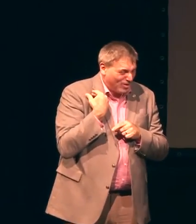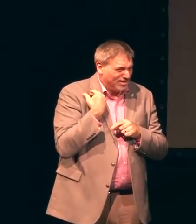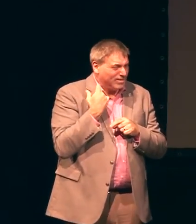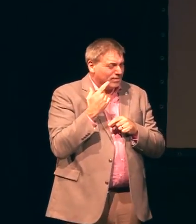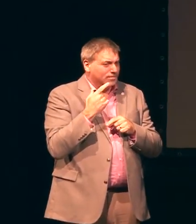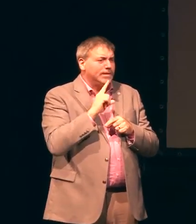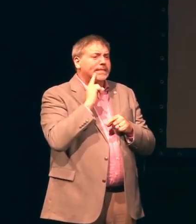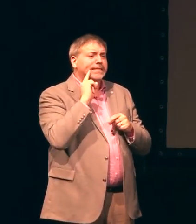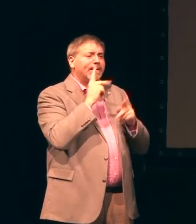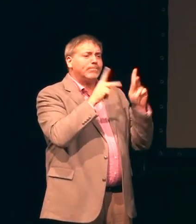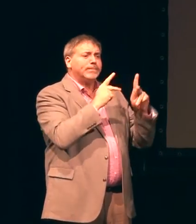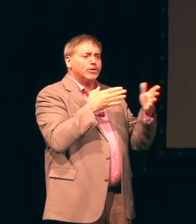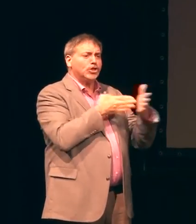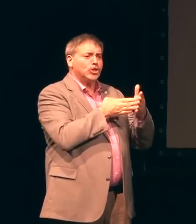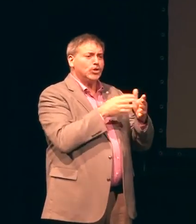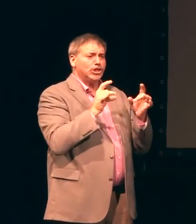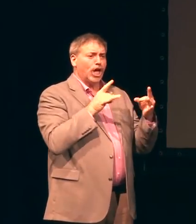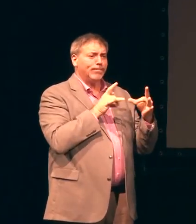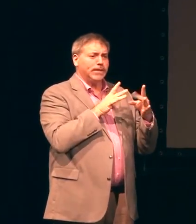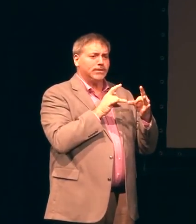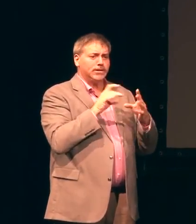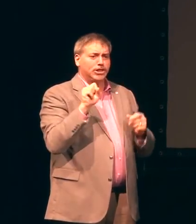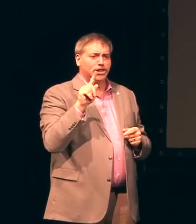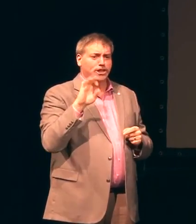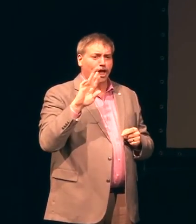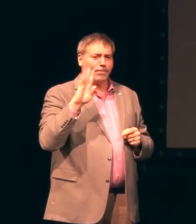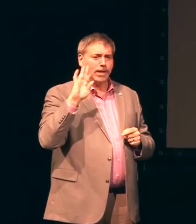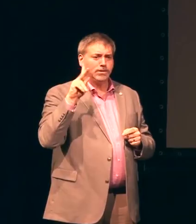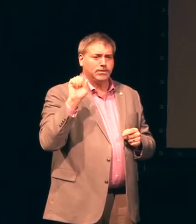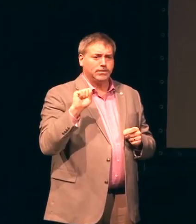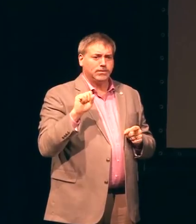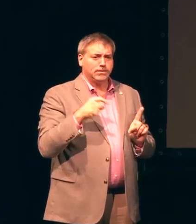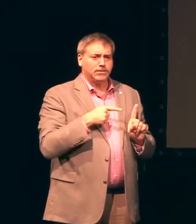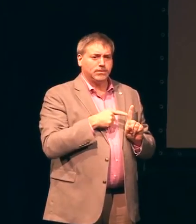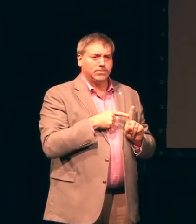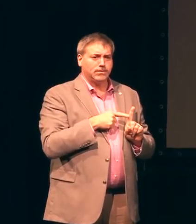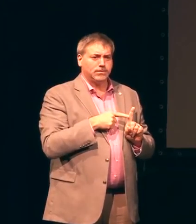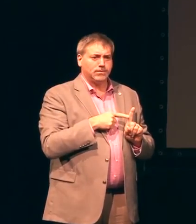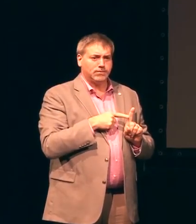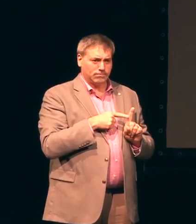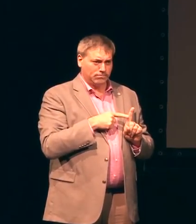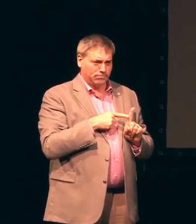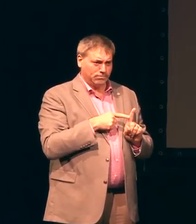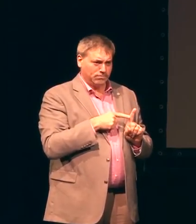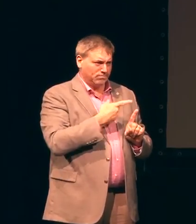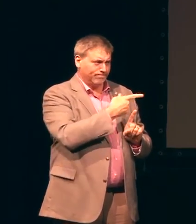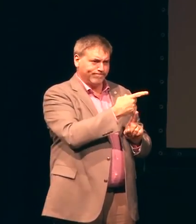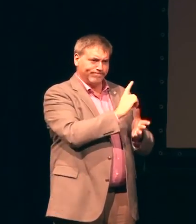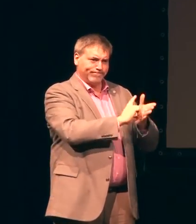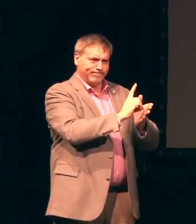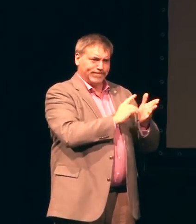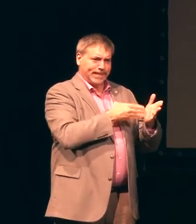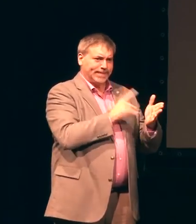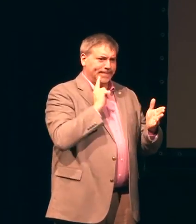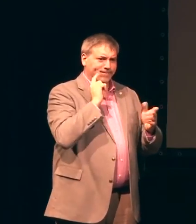days ago, Deaf people sued star bucks. Because